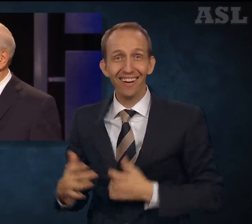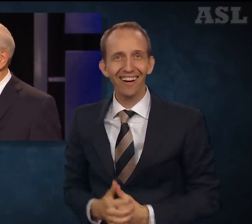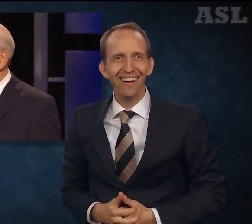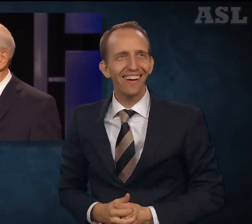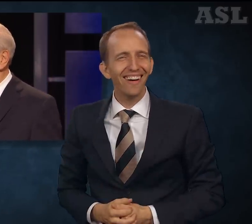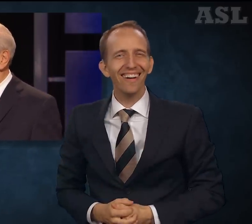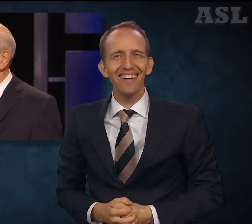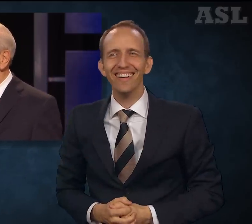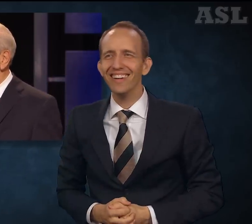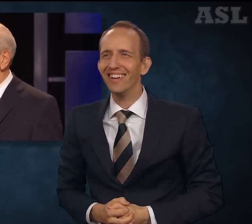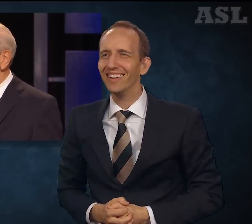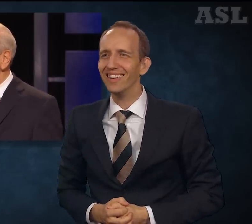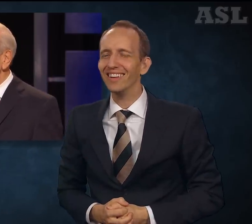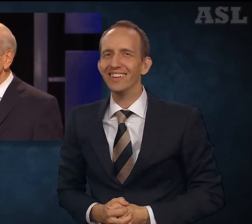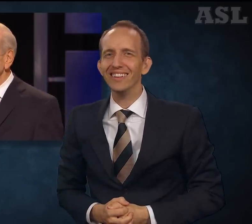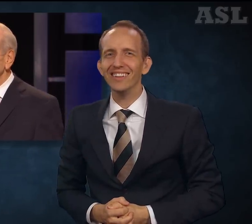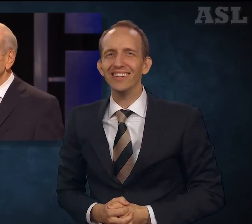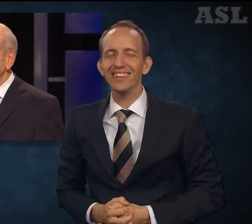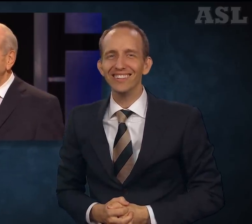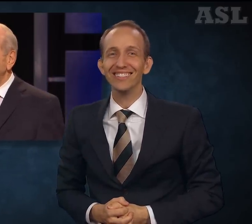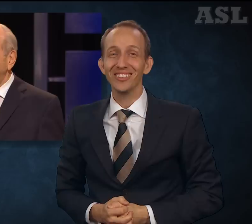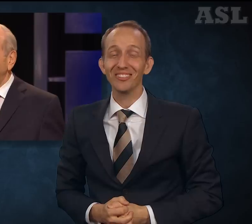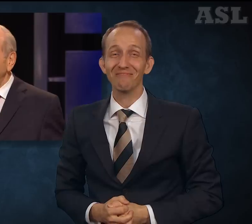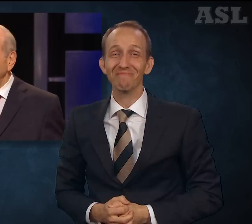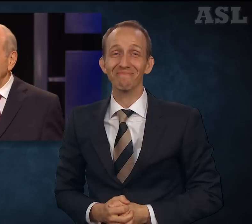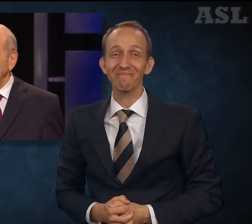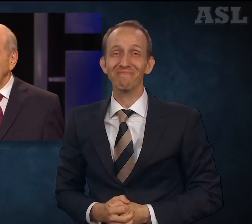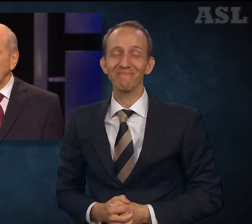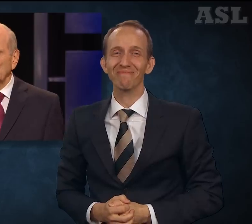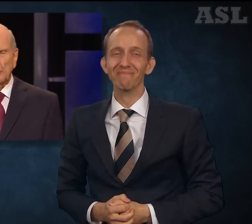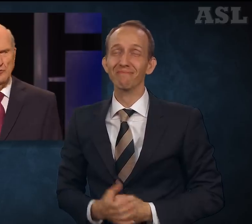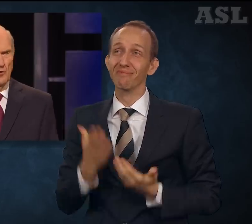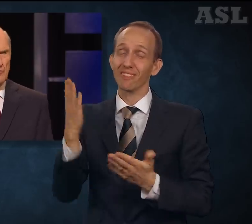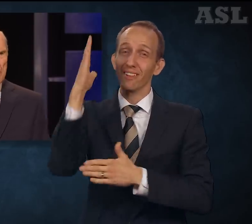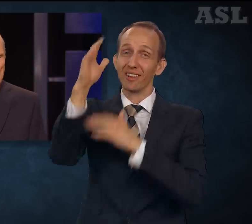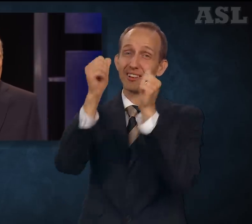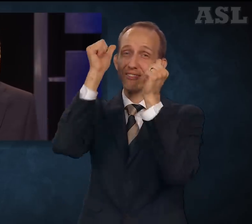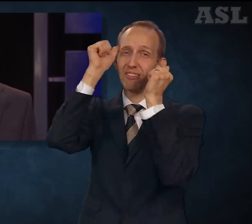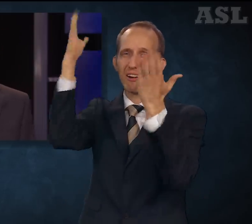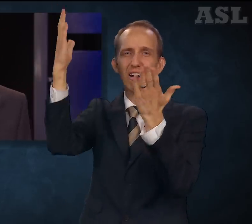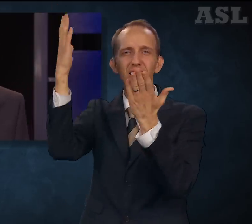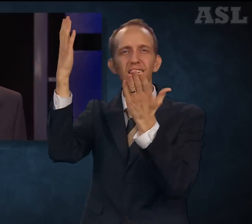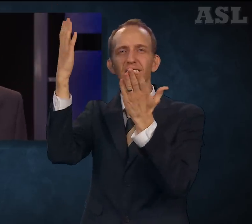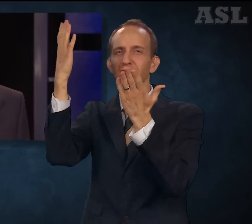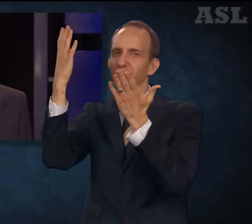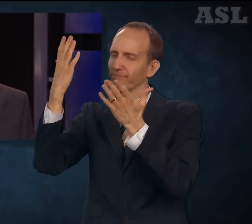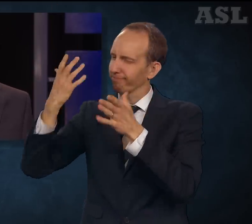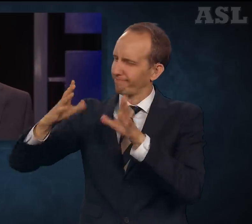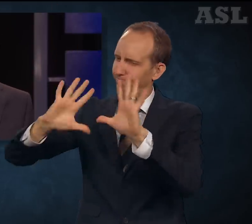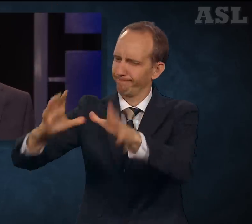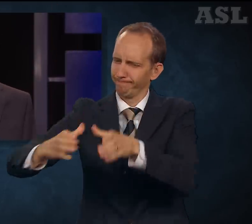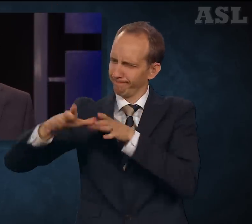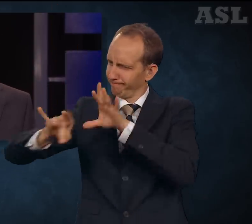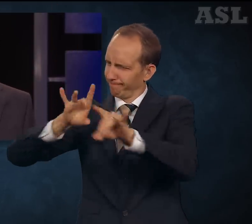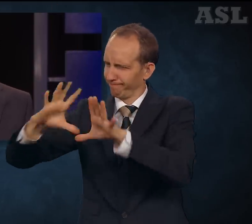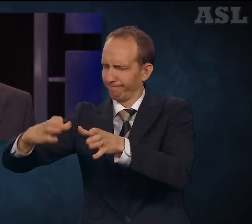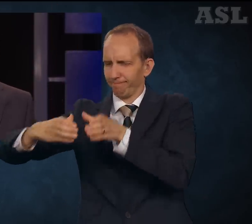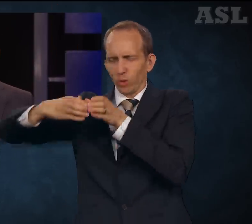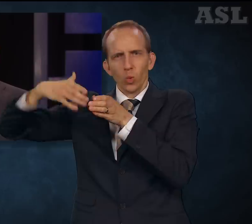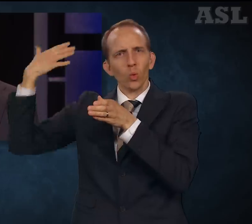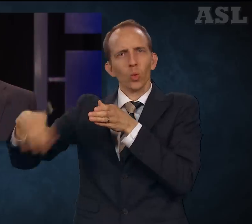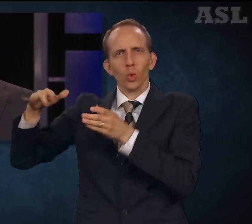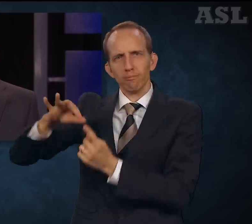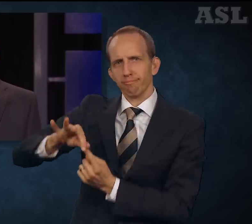HOW EXCITING IS THAT!